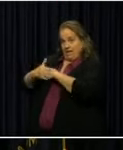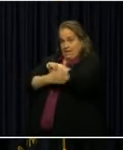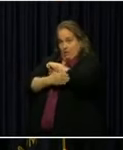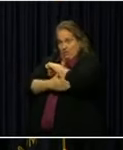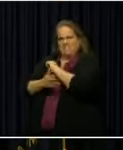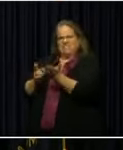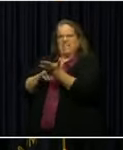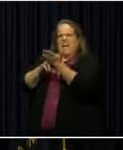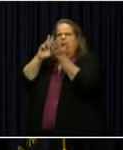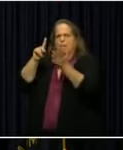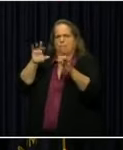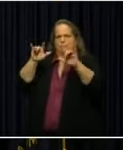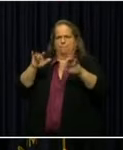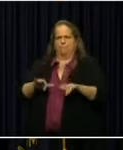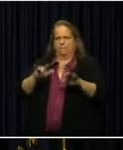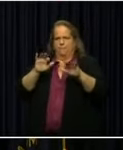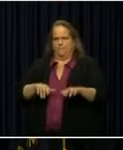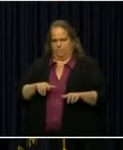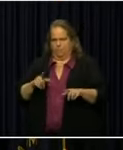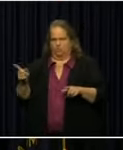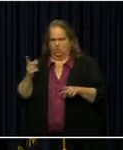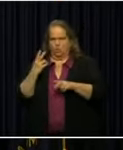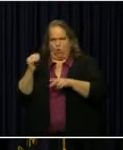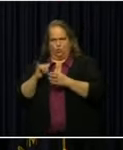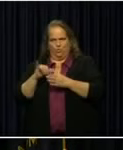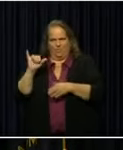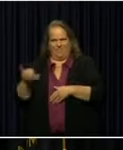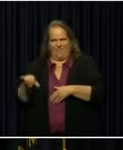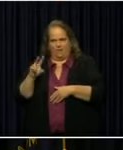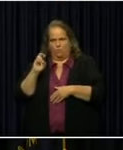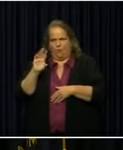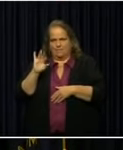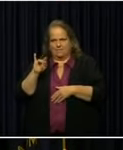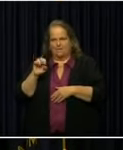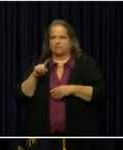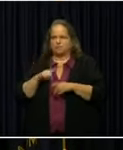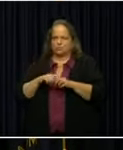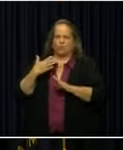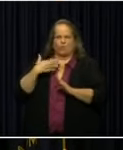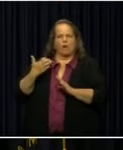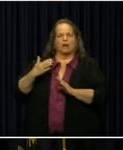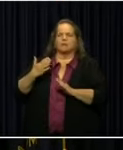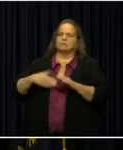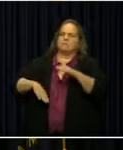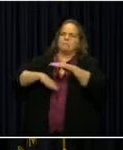OF THE PLANNING. SO TODAY TURNED OUT BETTER THAN I THOUGHT IT WOULD COMING FROM